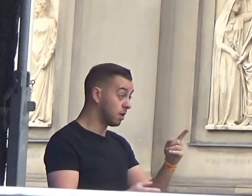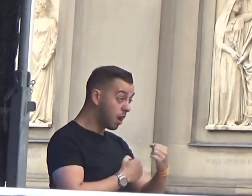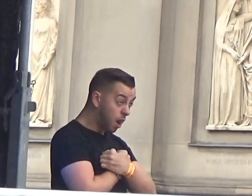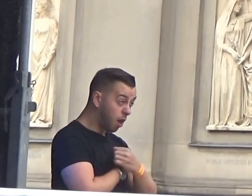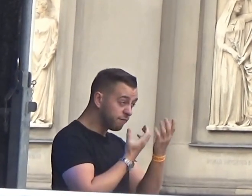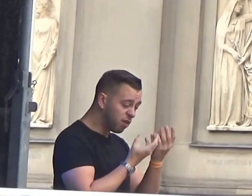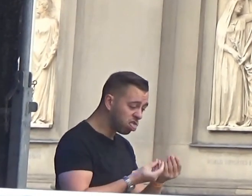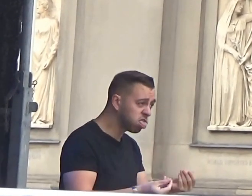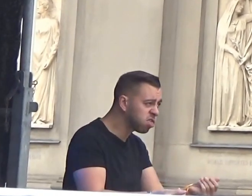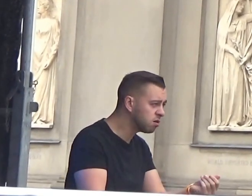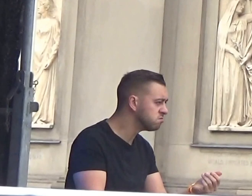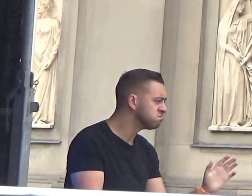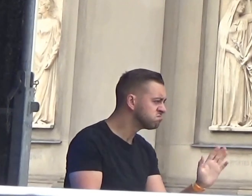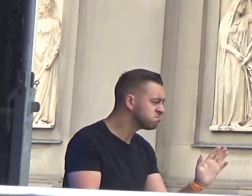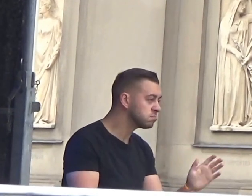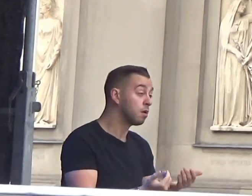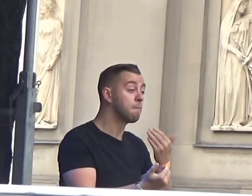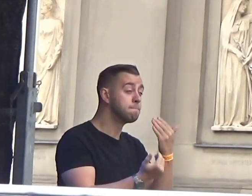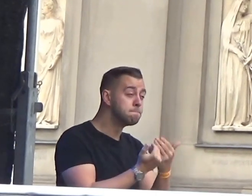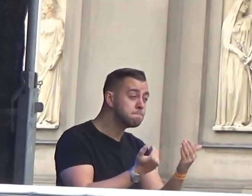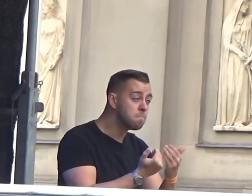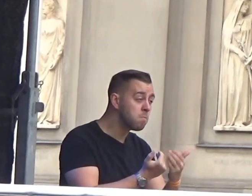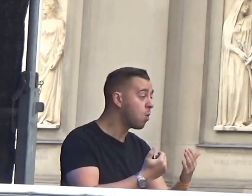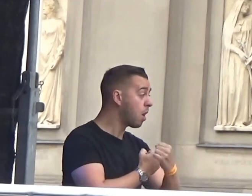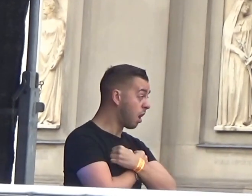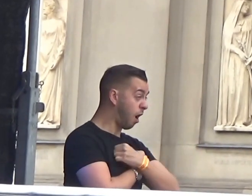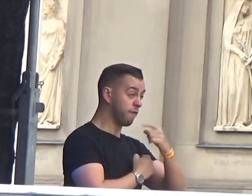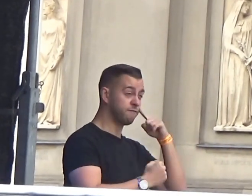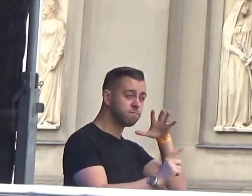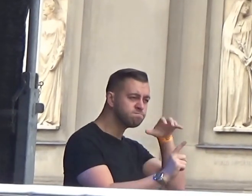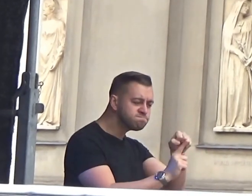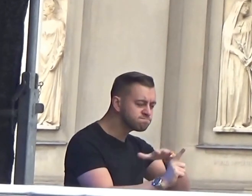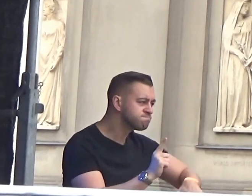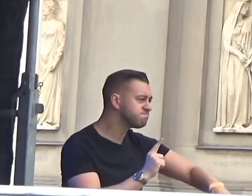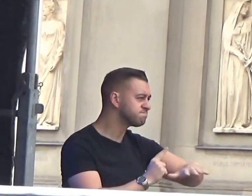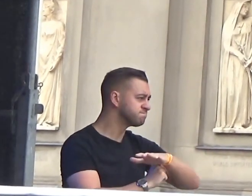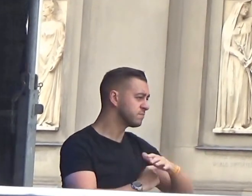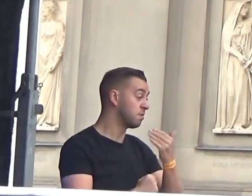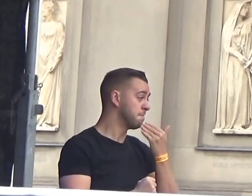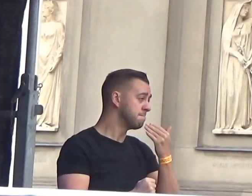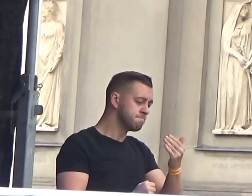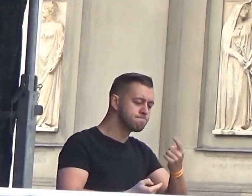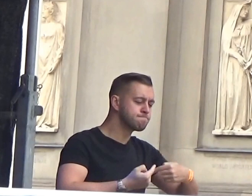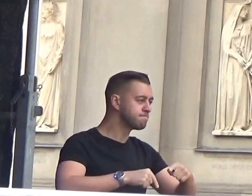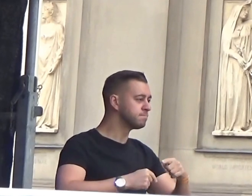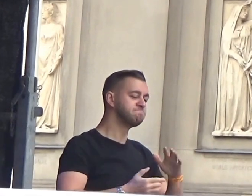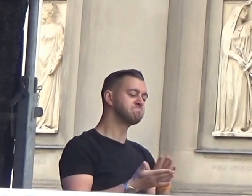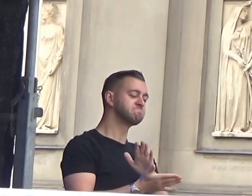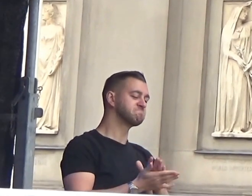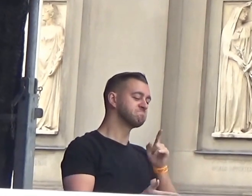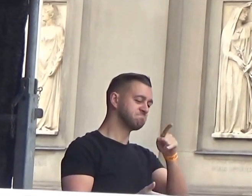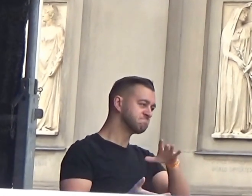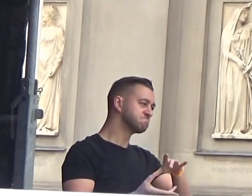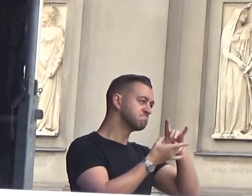And the more love we see in the nation, the more delighted I am as a man of faith and